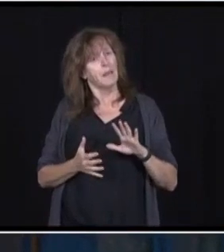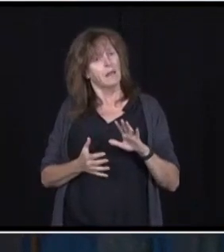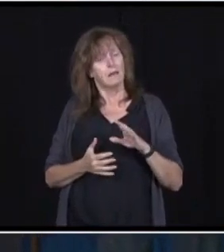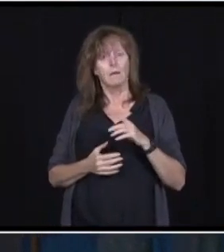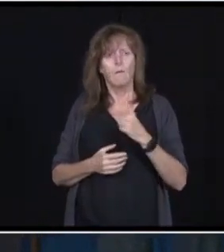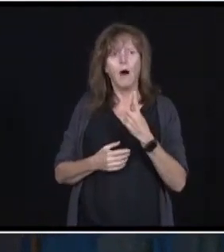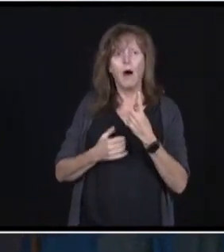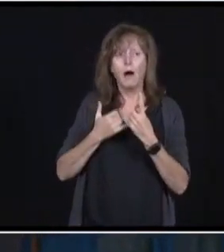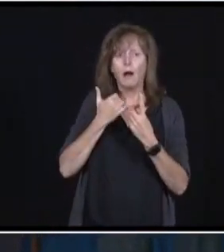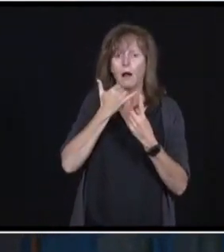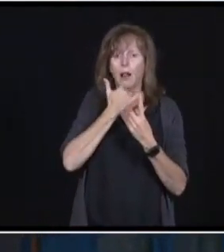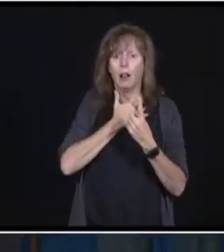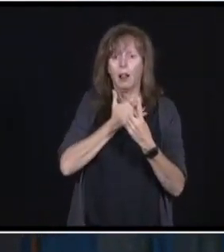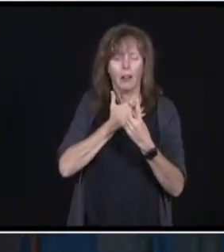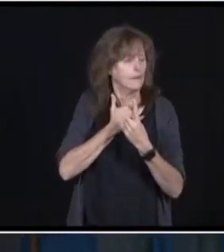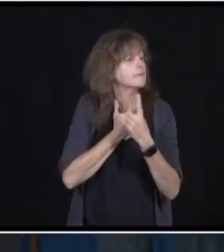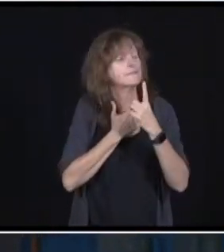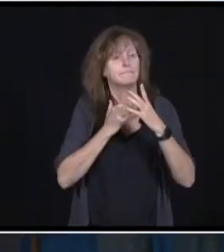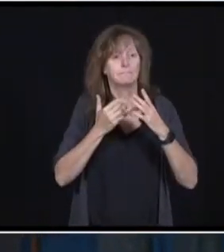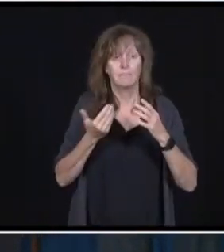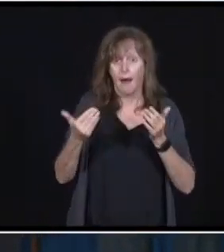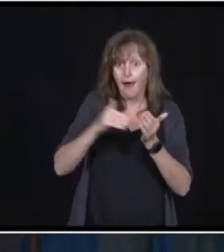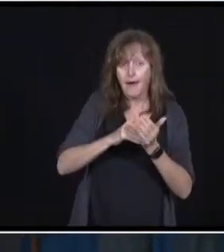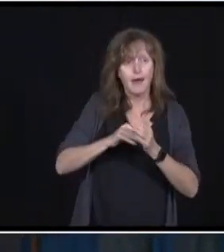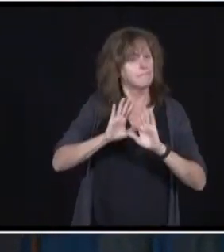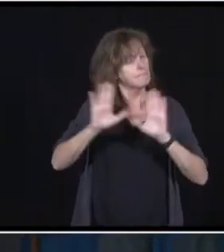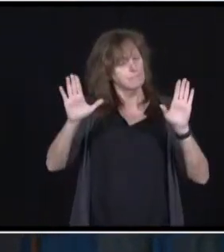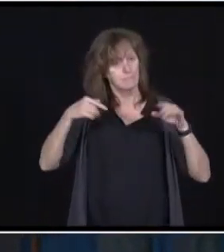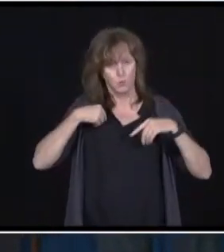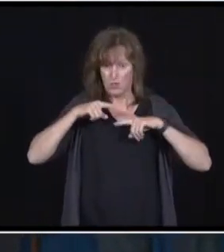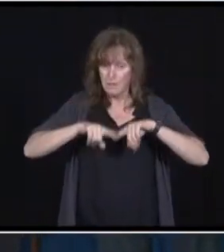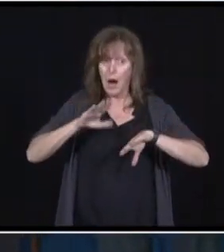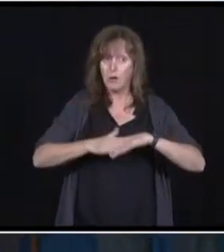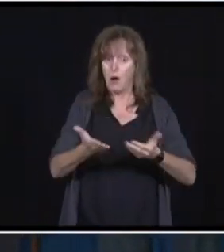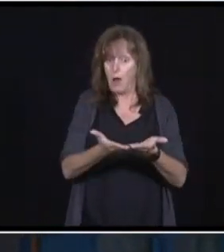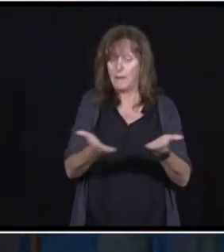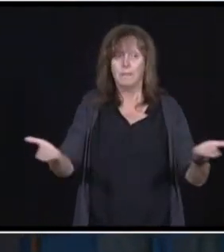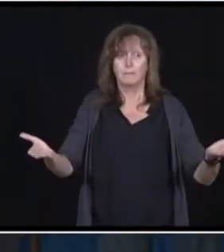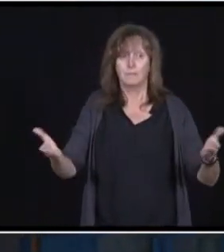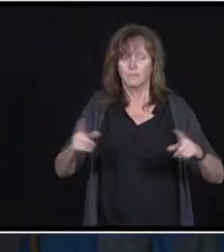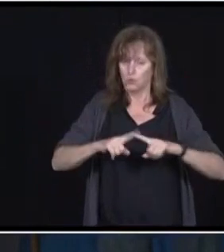that they monitor everyone coming in it is so important. They are champions, those guys.